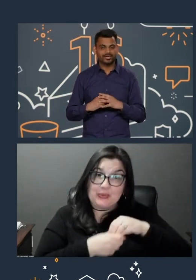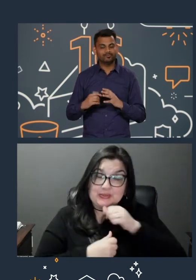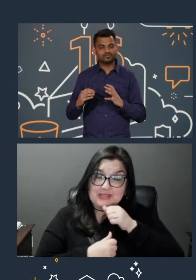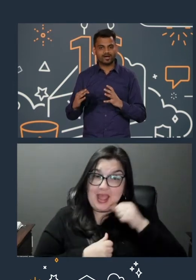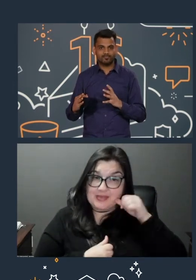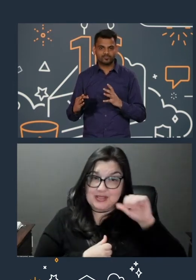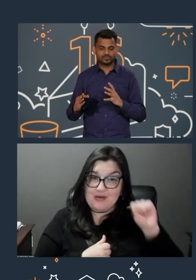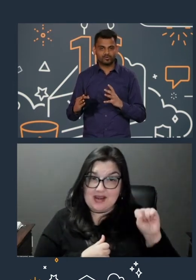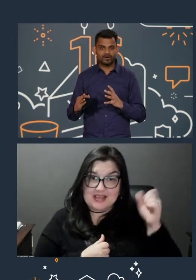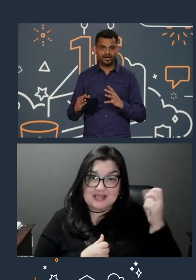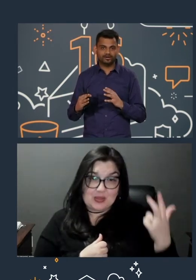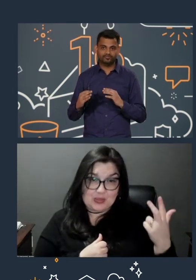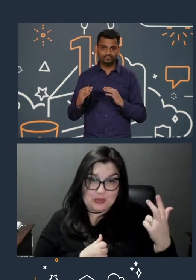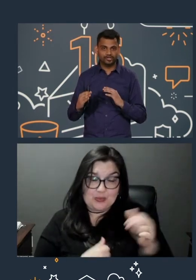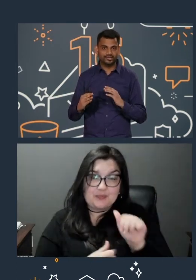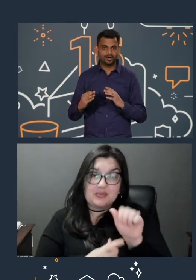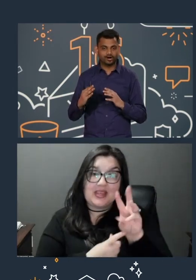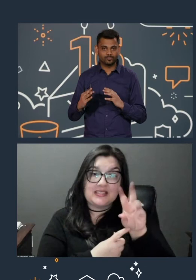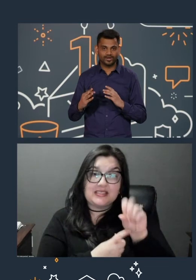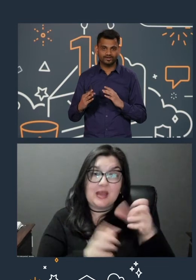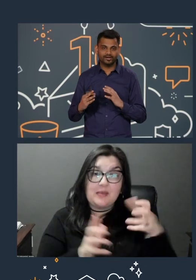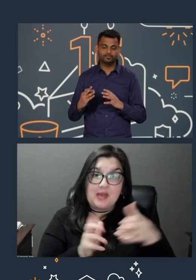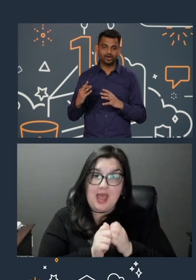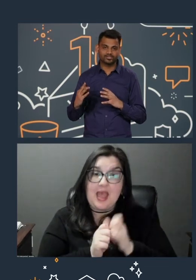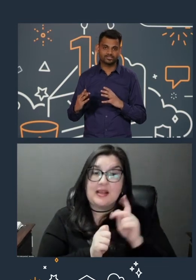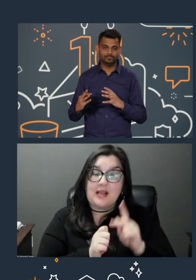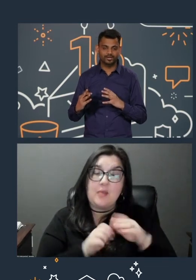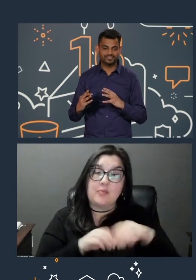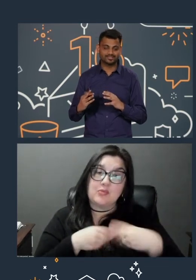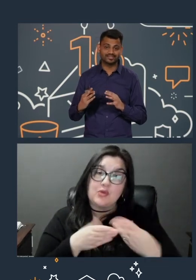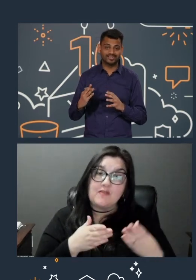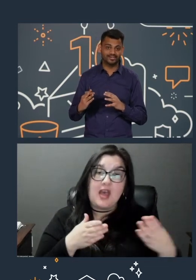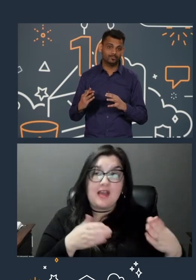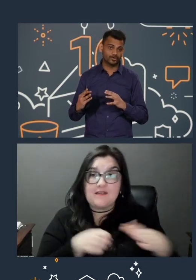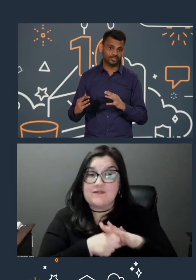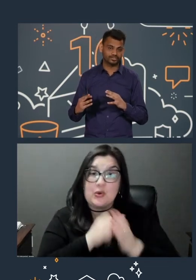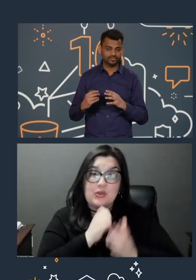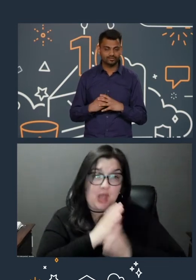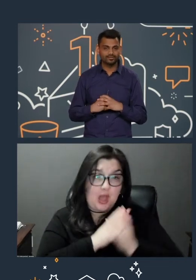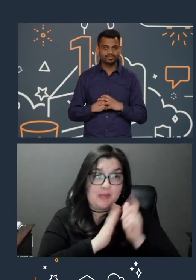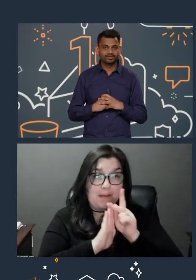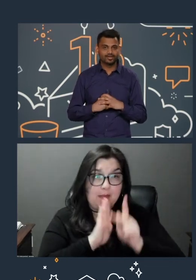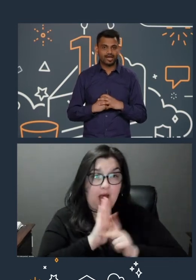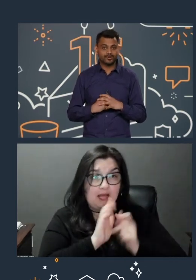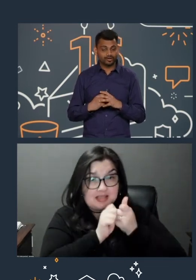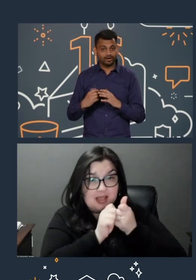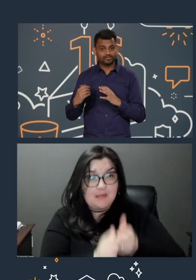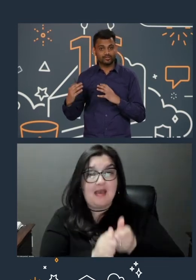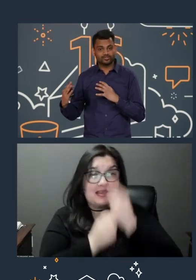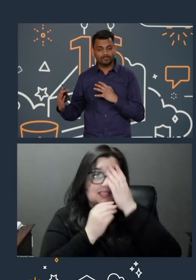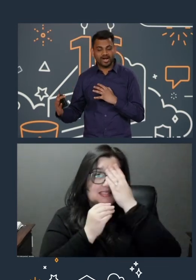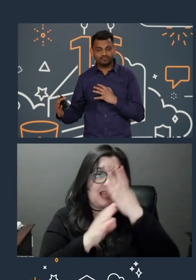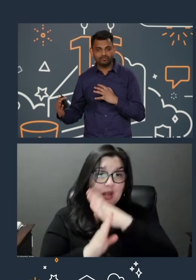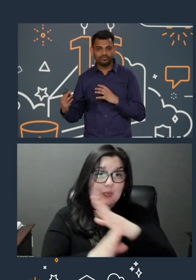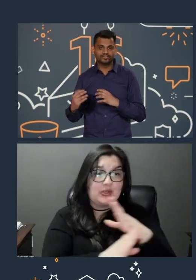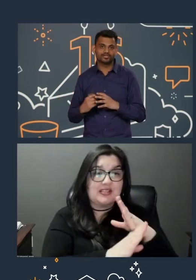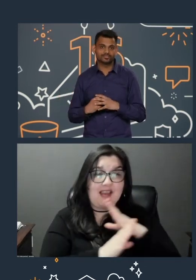AWS Backups provide a fully automated and policy-based data protection, and you can also use the platform features